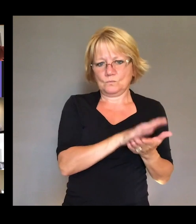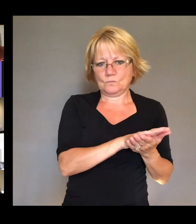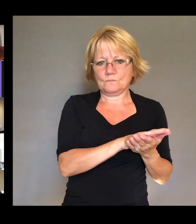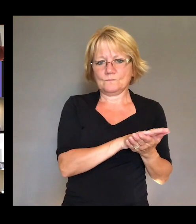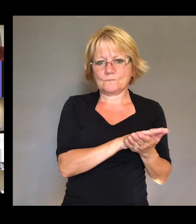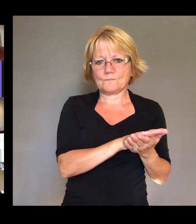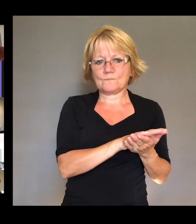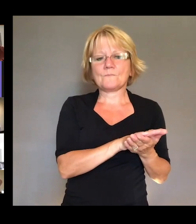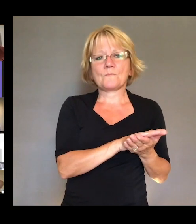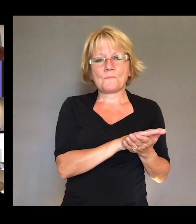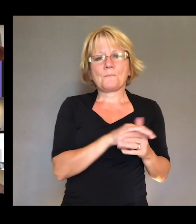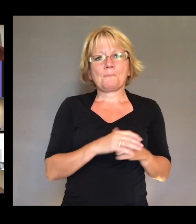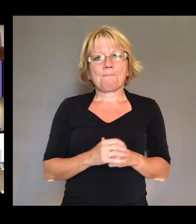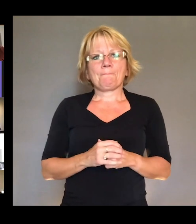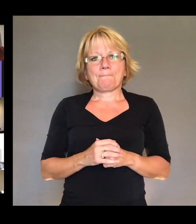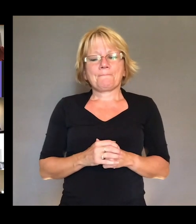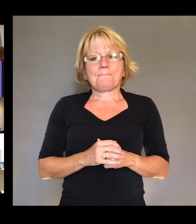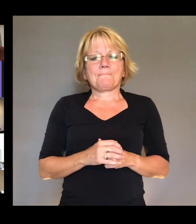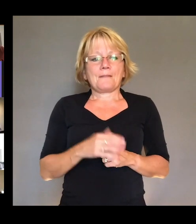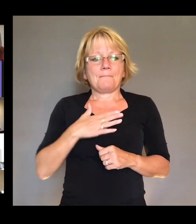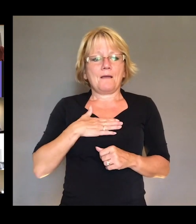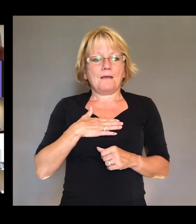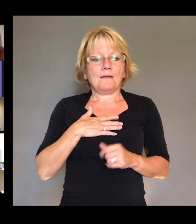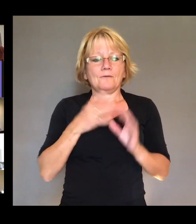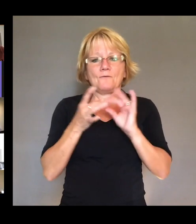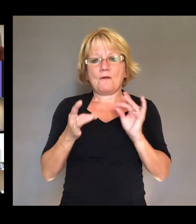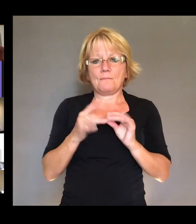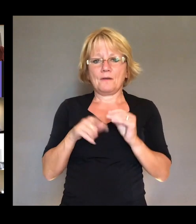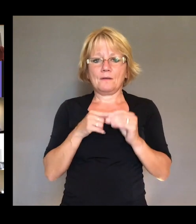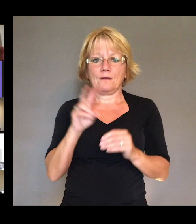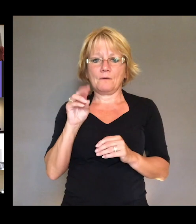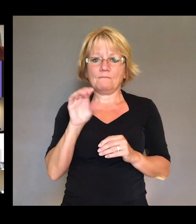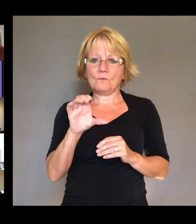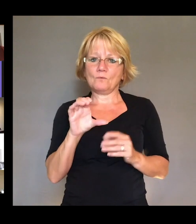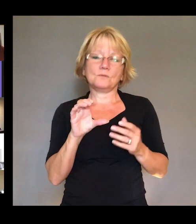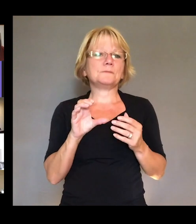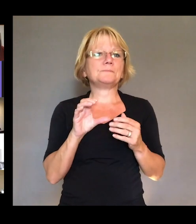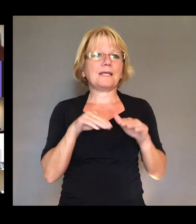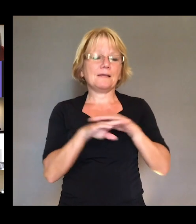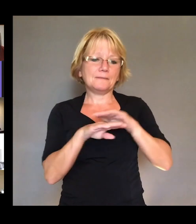So the only thing I would say about vocational admissions, in addition to what sir said,